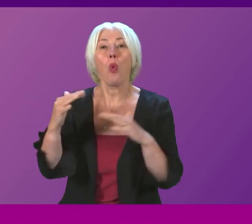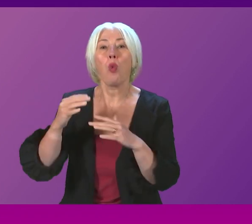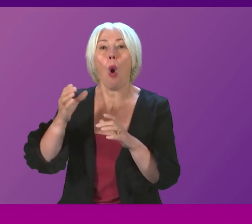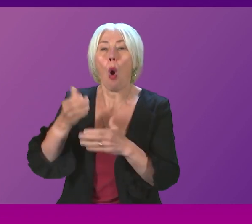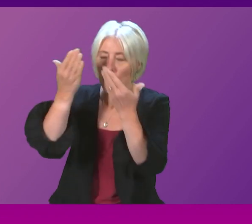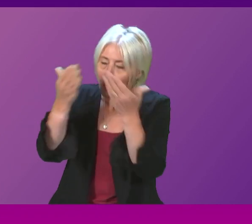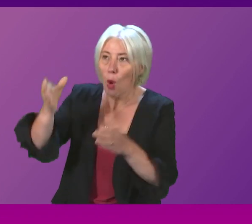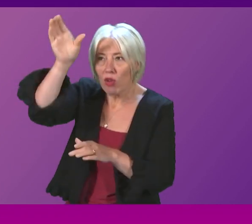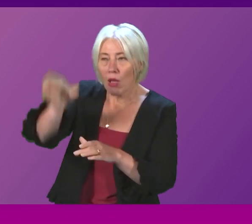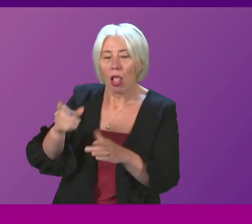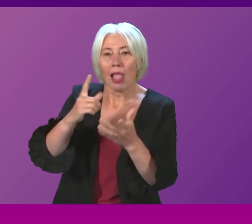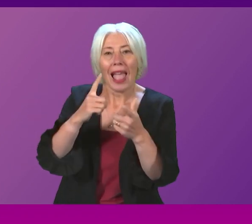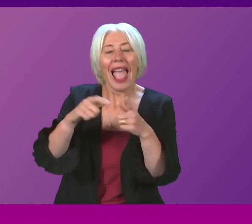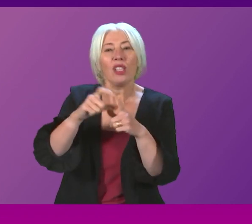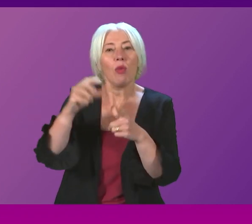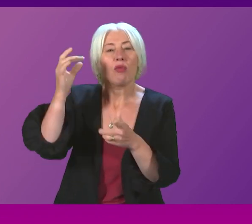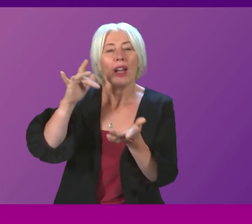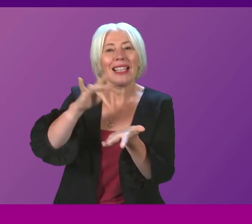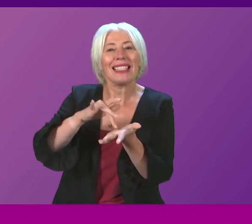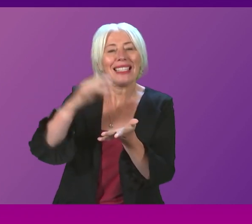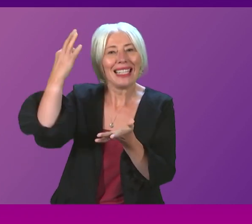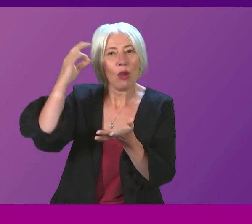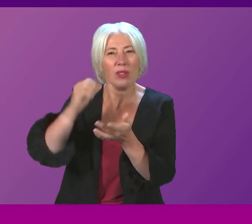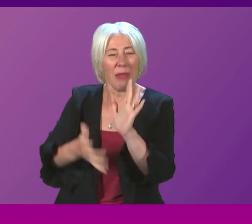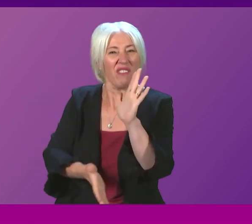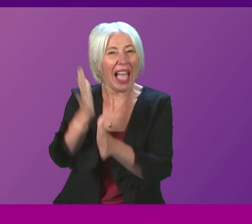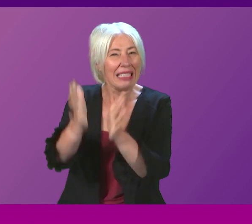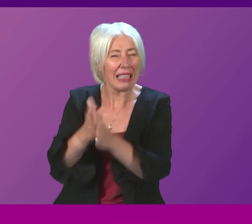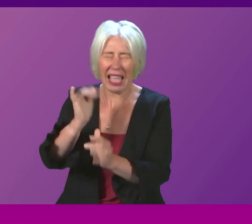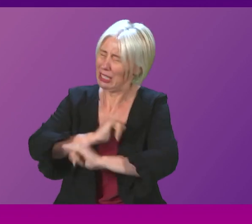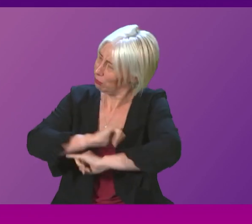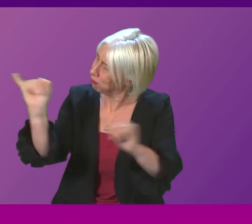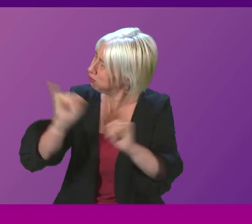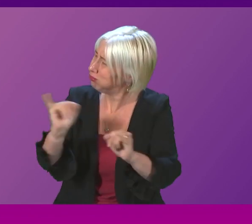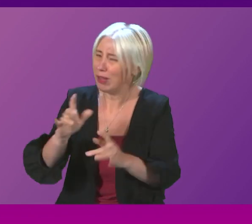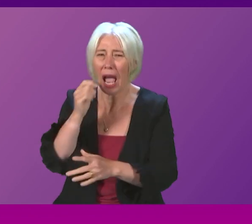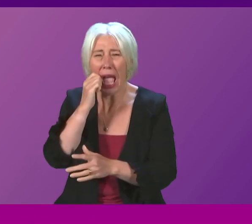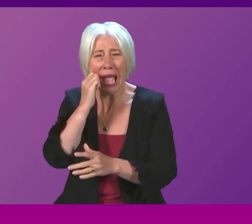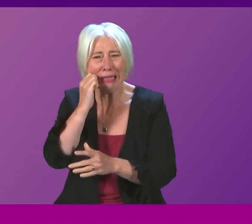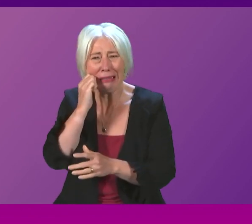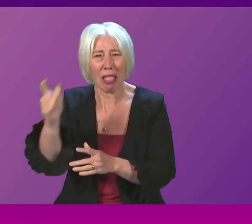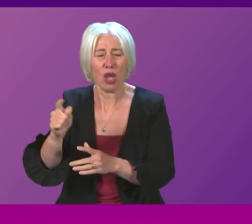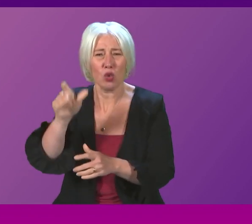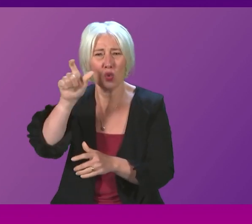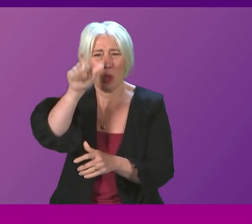Council was vandalised in what was a mindless act and an appalling insult to our fallen war heroes.